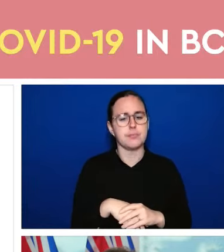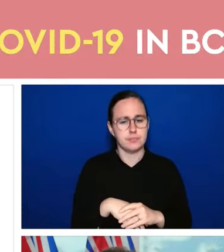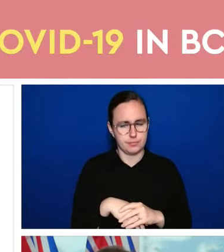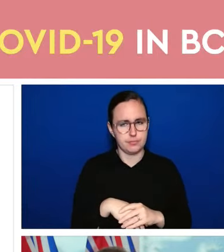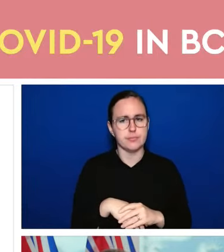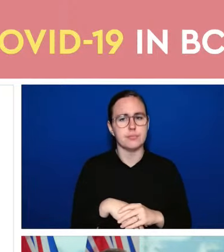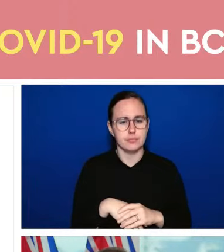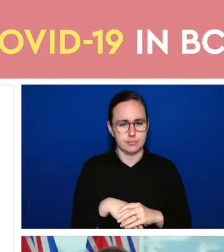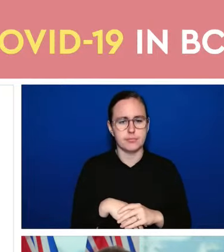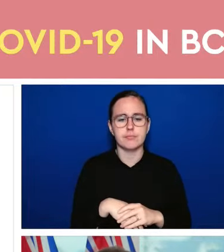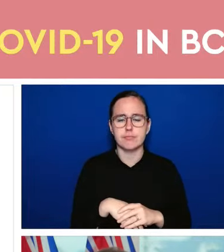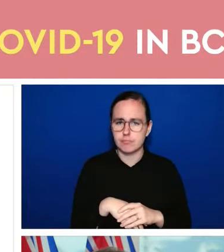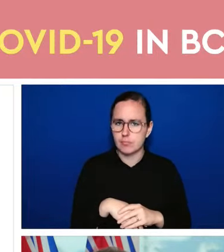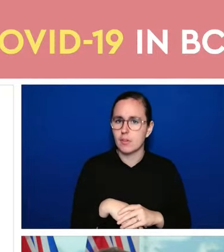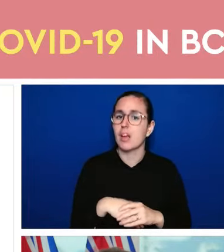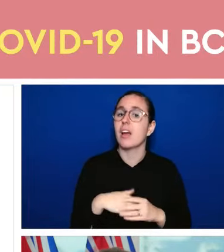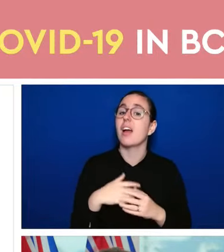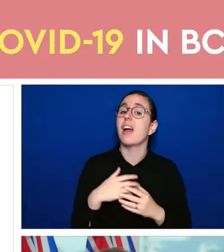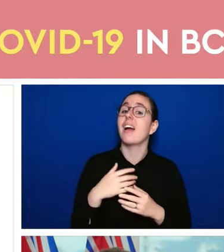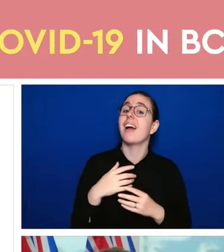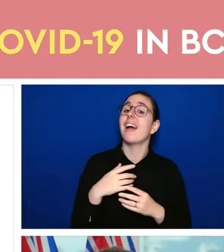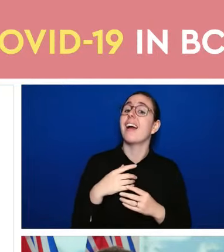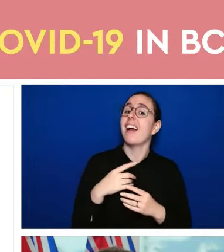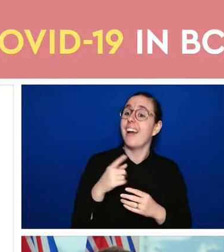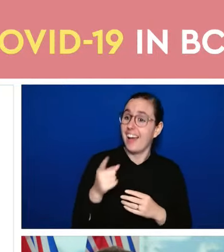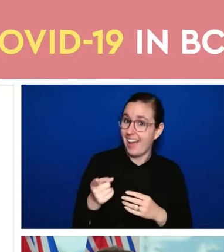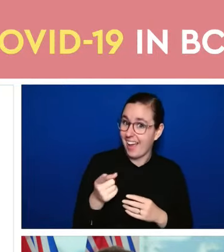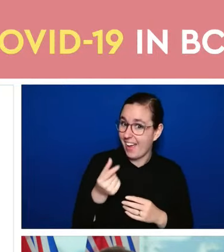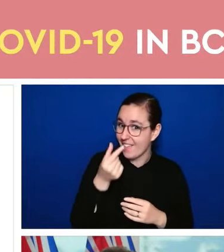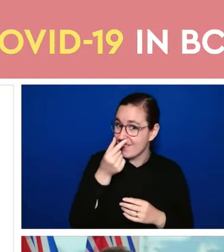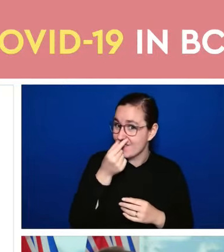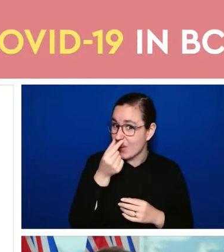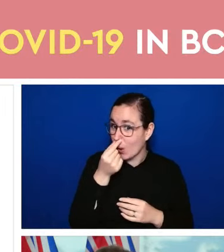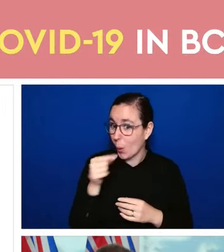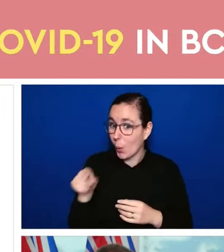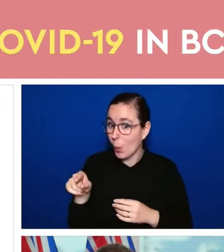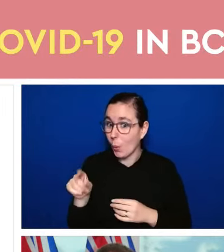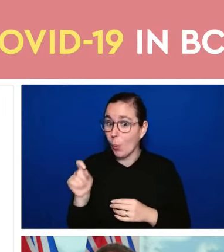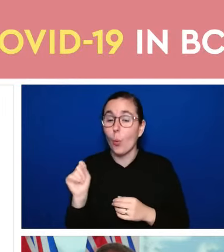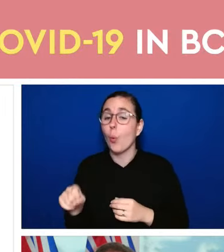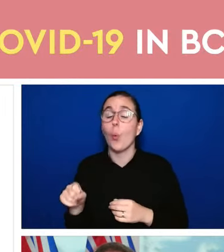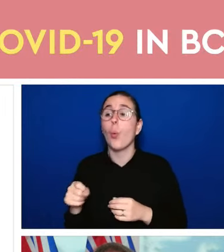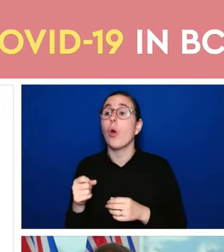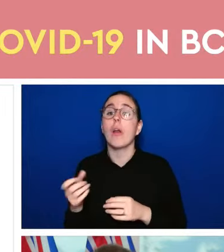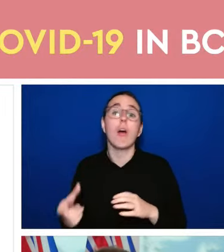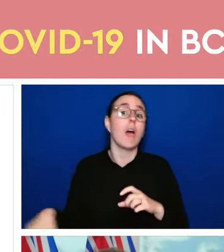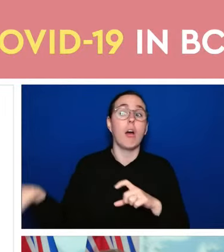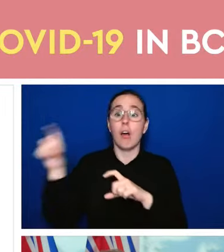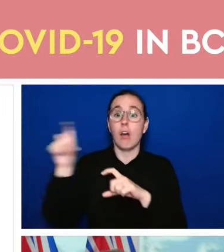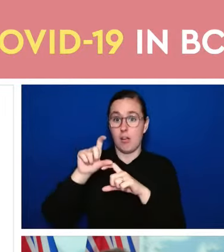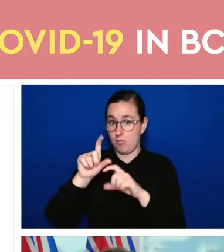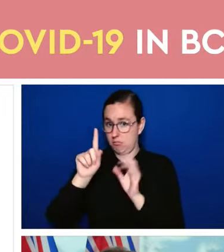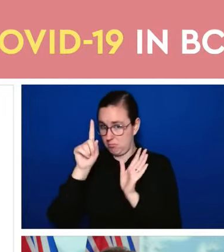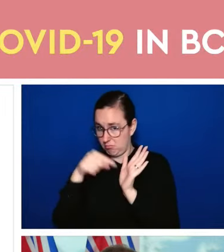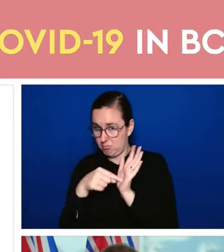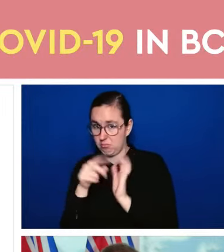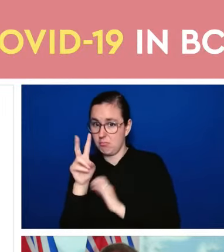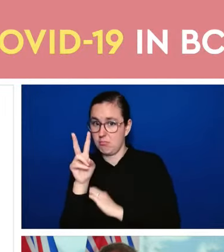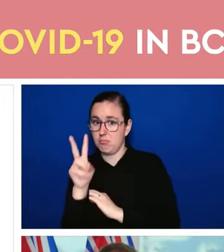a peak of up to. Up to and it's important to emphasise that twelve hundred additional patient may require